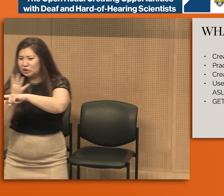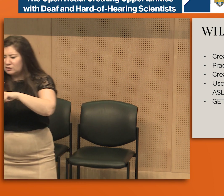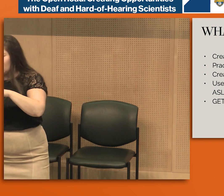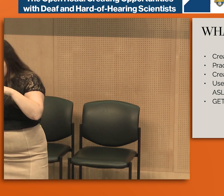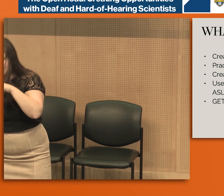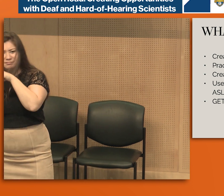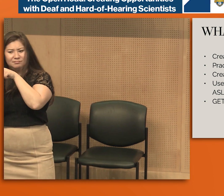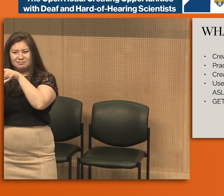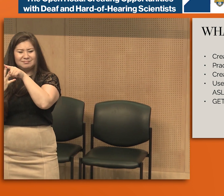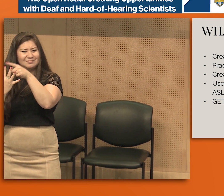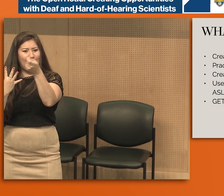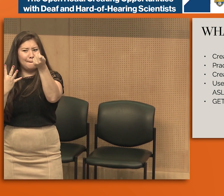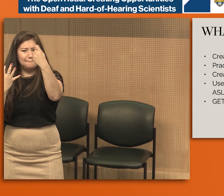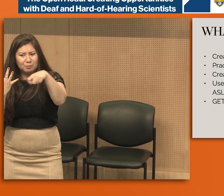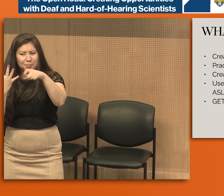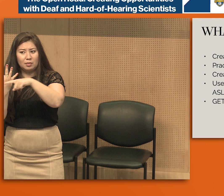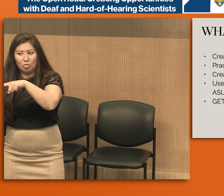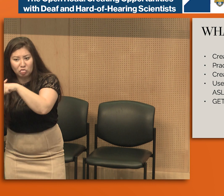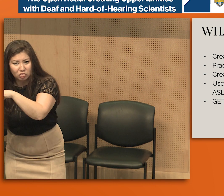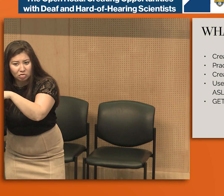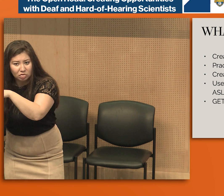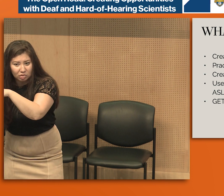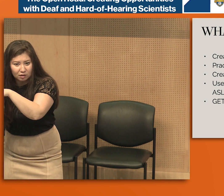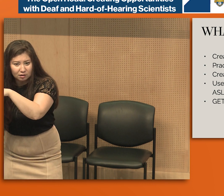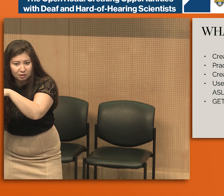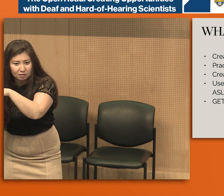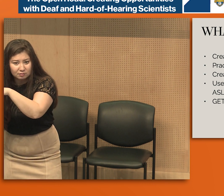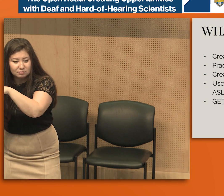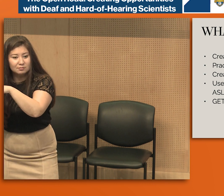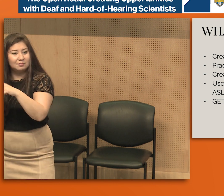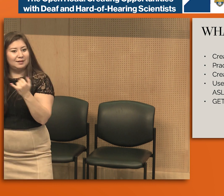specifically when using the sign for "genes"